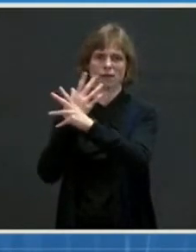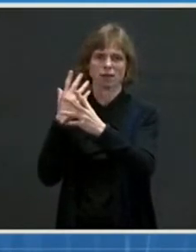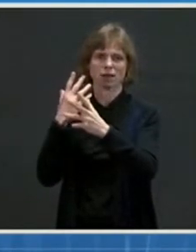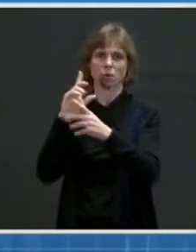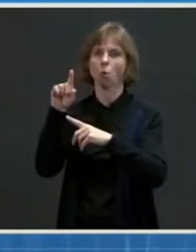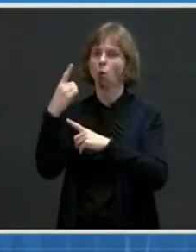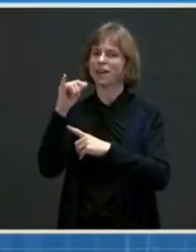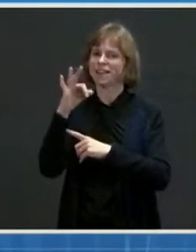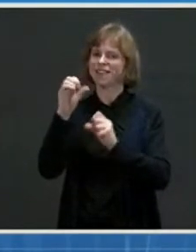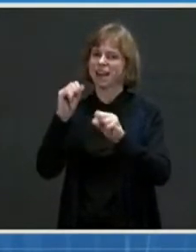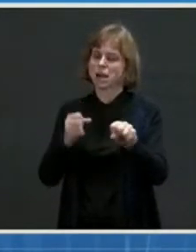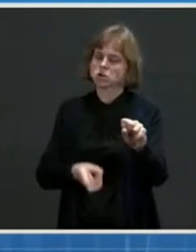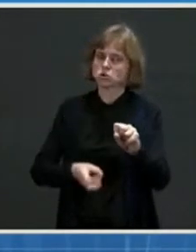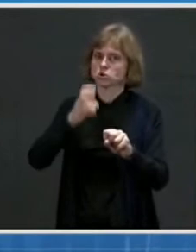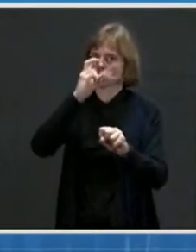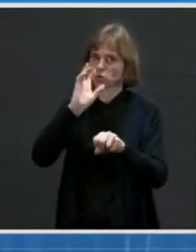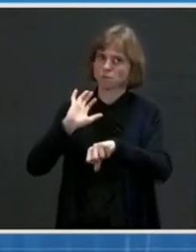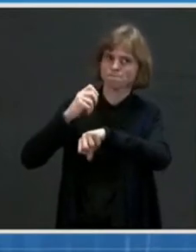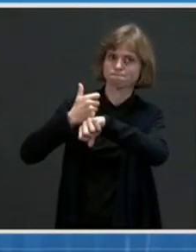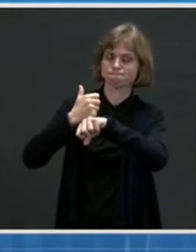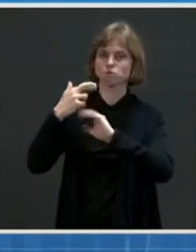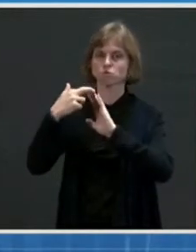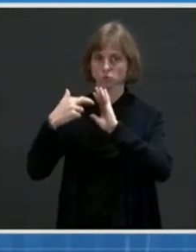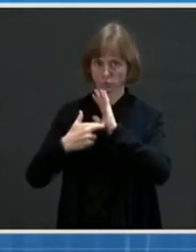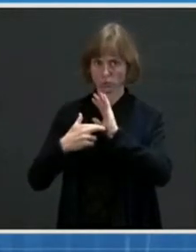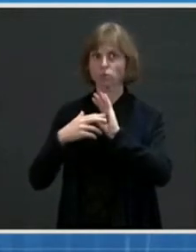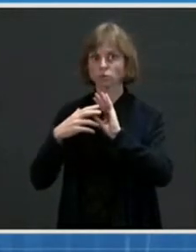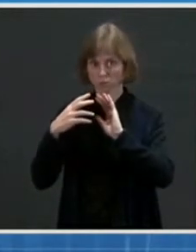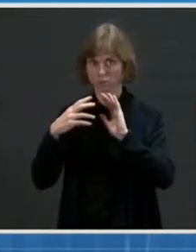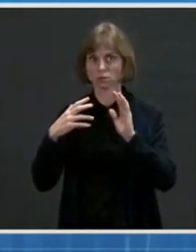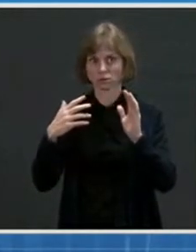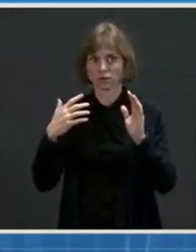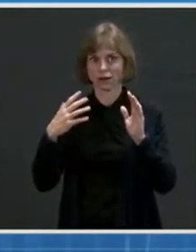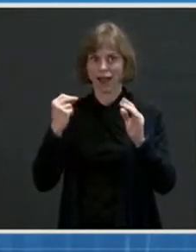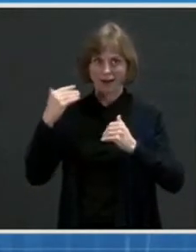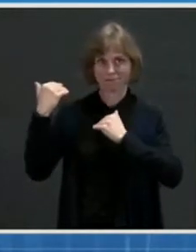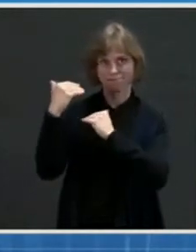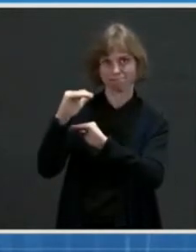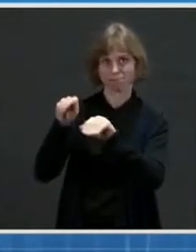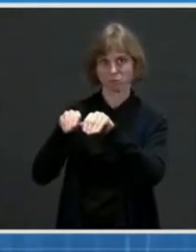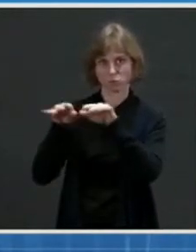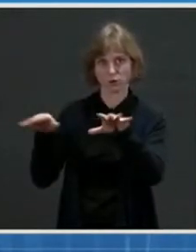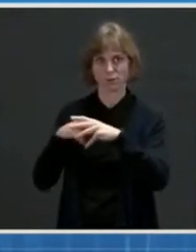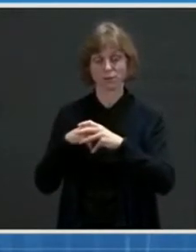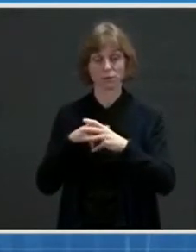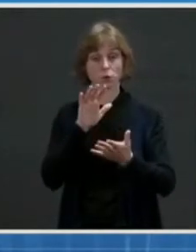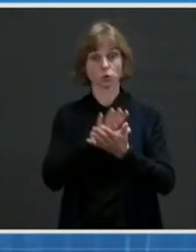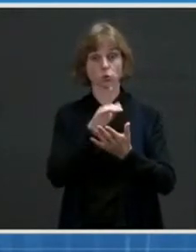OR REDUCED IN-PERSON ATTENDANCE, AND MIDDLE AND HIGH SCHOOL STUDENTS VIRTUALLY, UNLESS THEY CAN STRICTLY